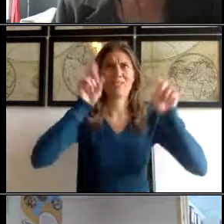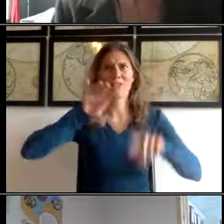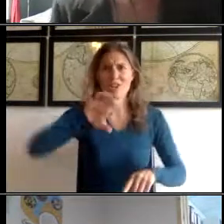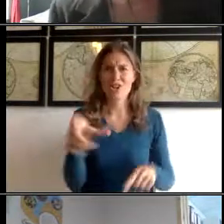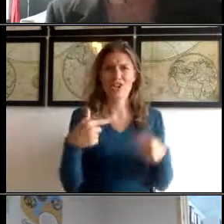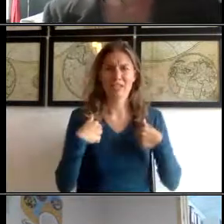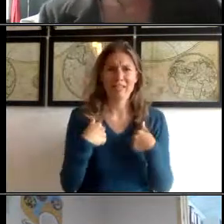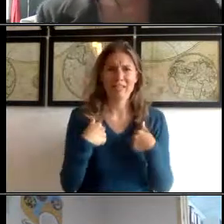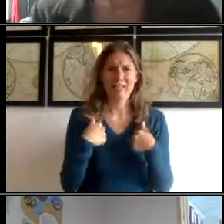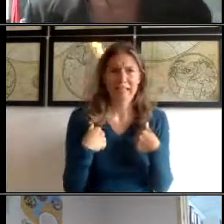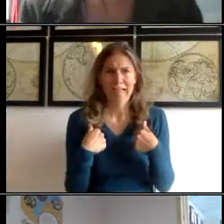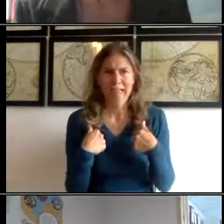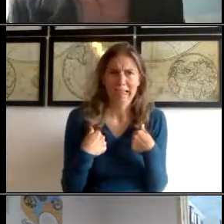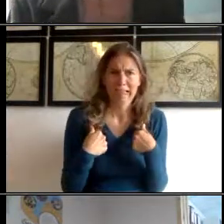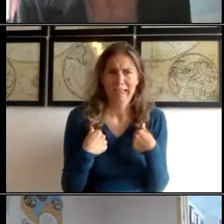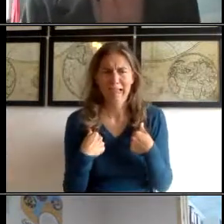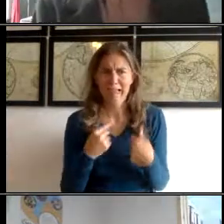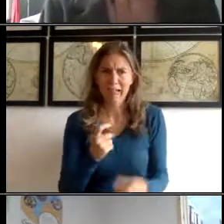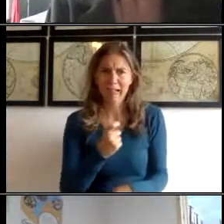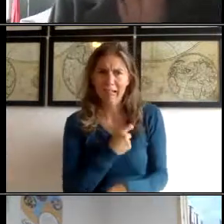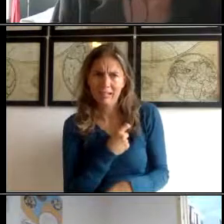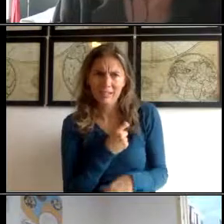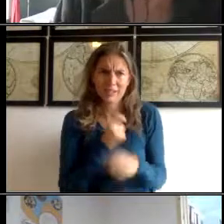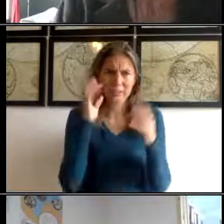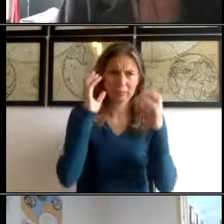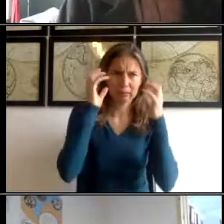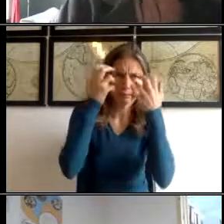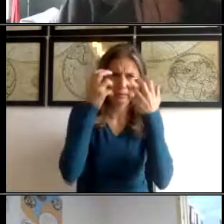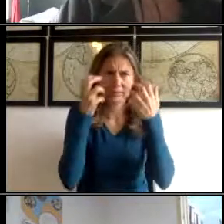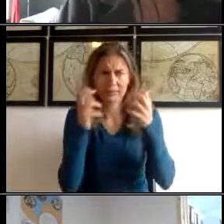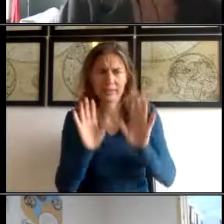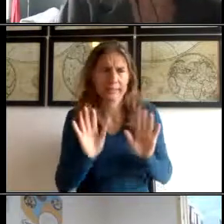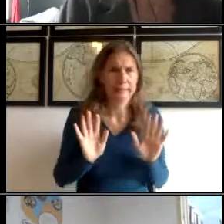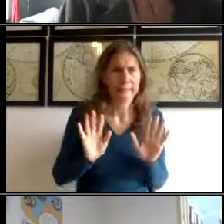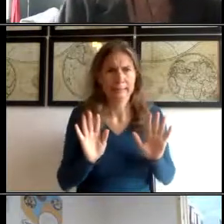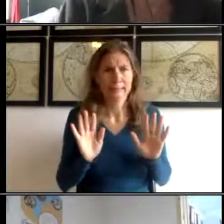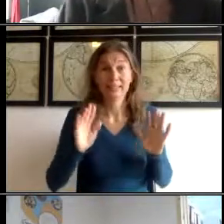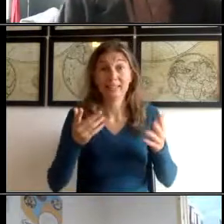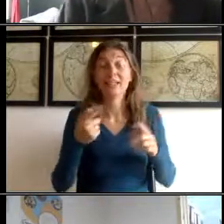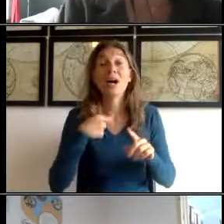some hesitations on how I'll travel home if I need to.